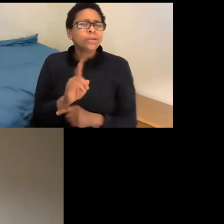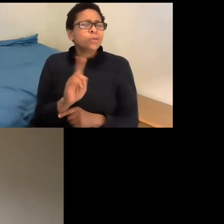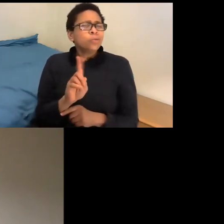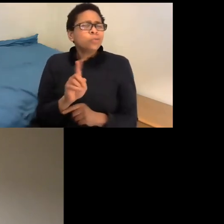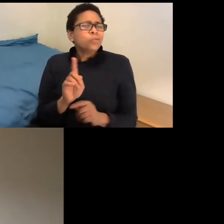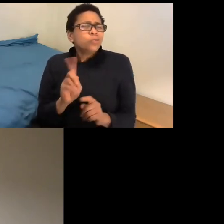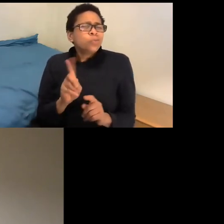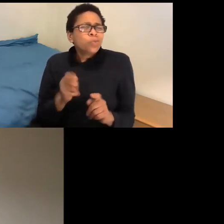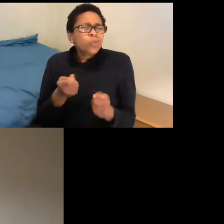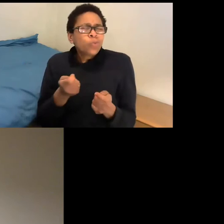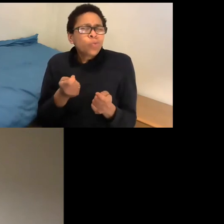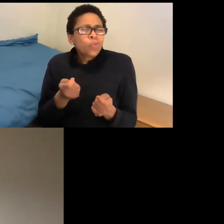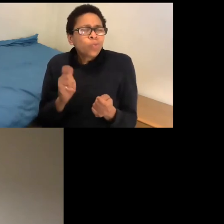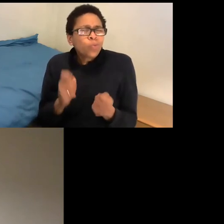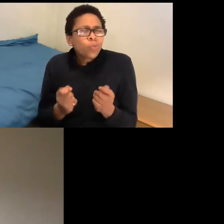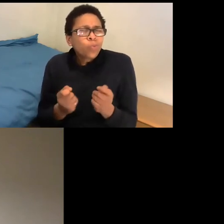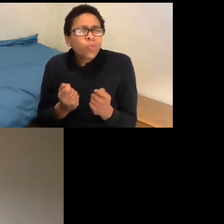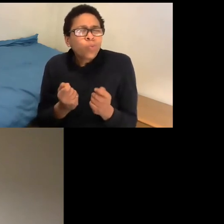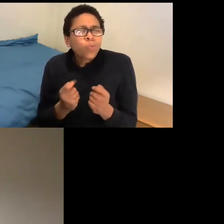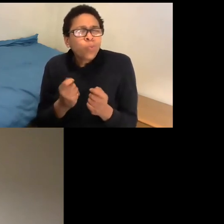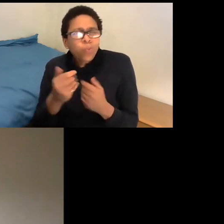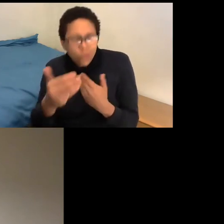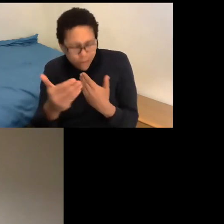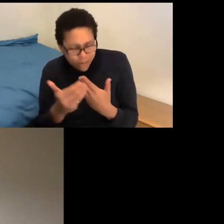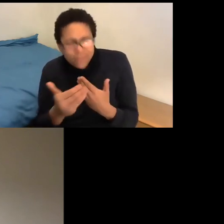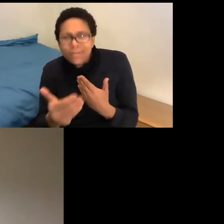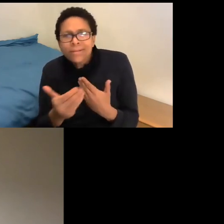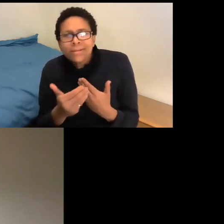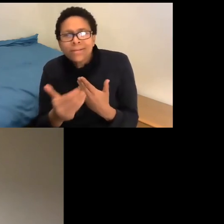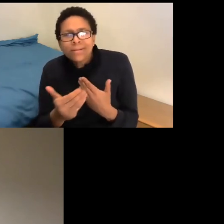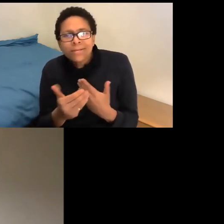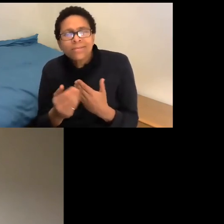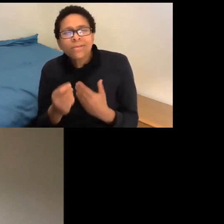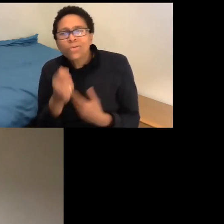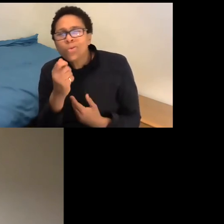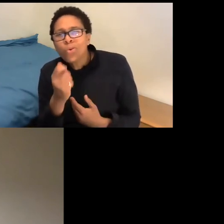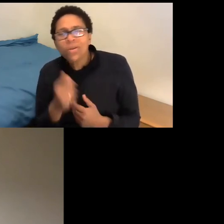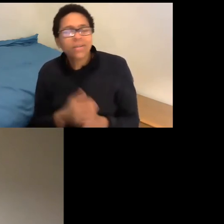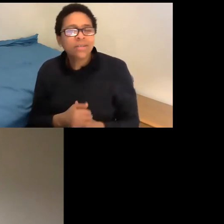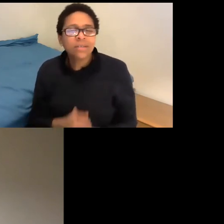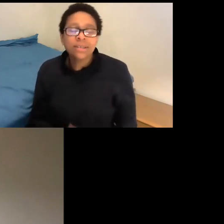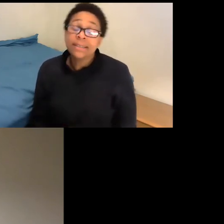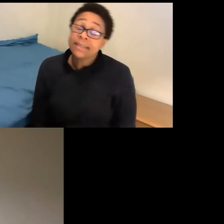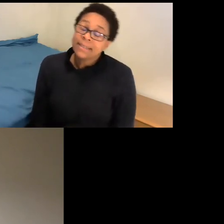Dr Shah: So upcoming projects are, I just had a strategic